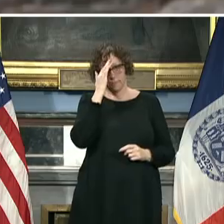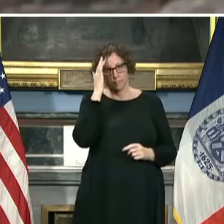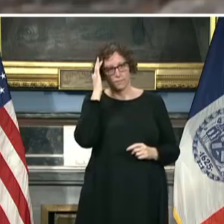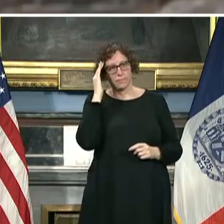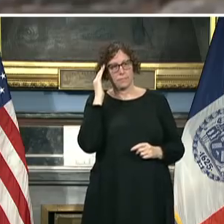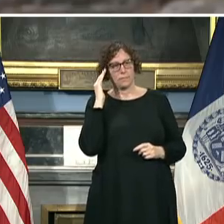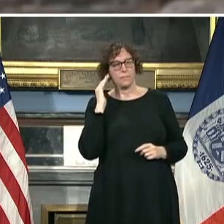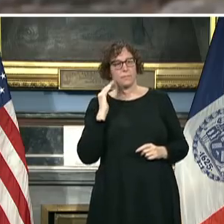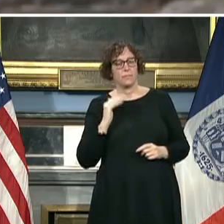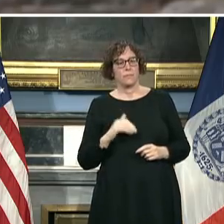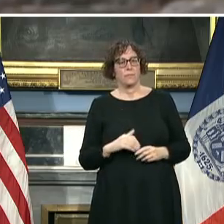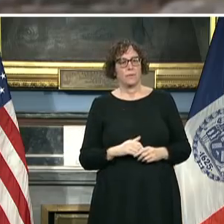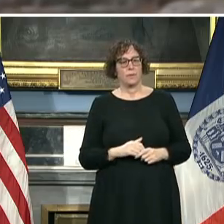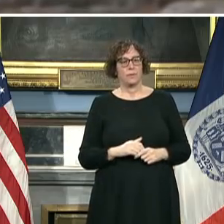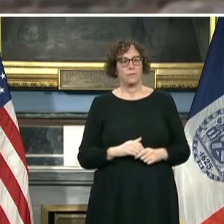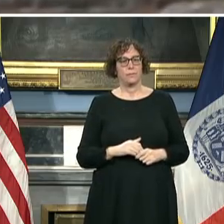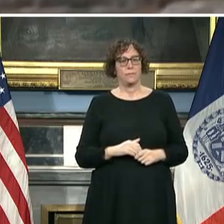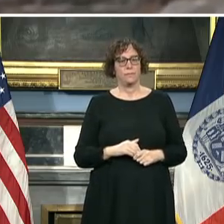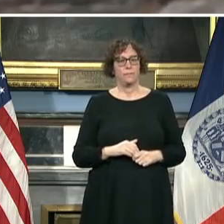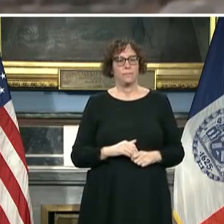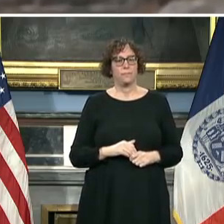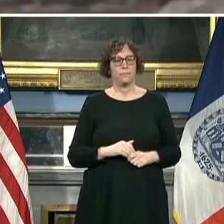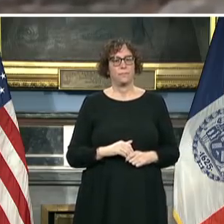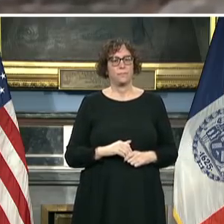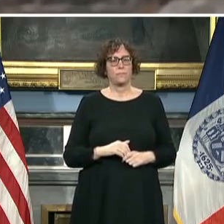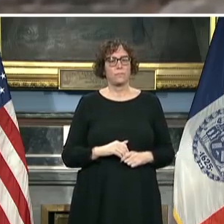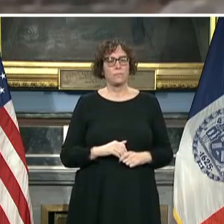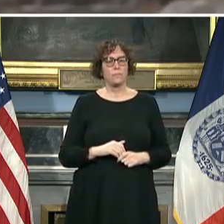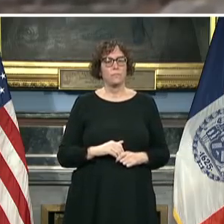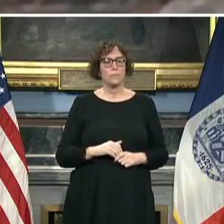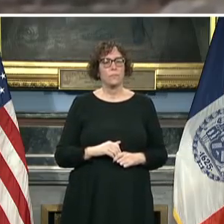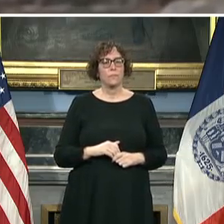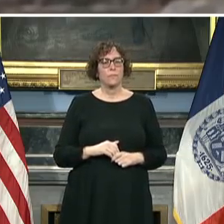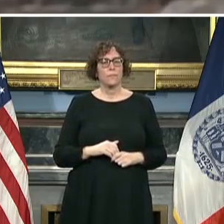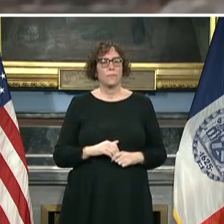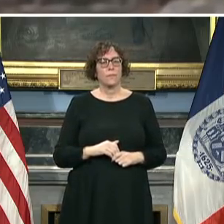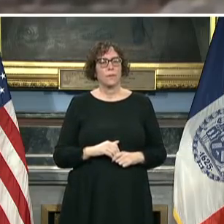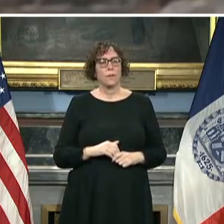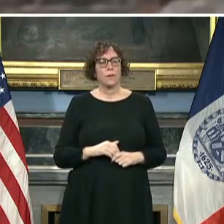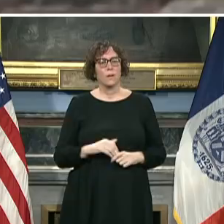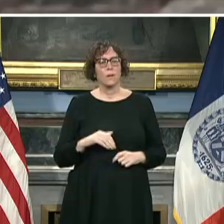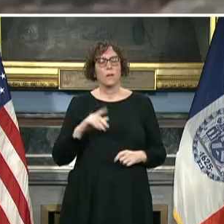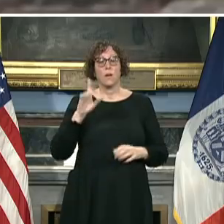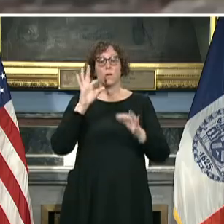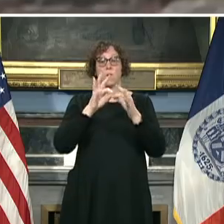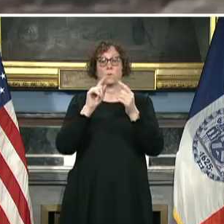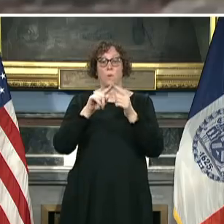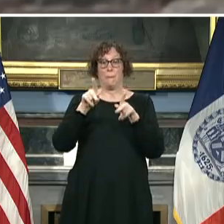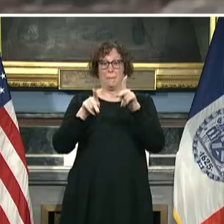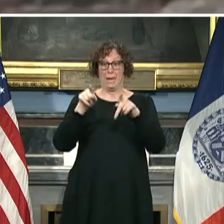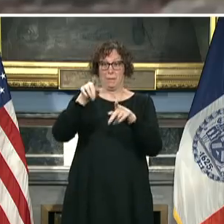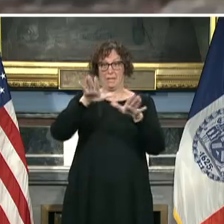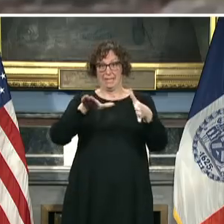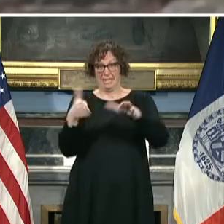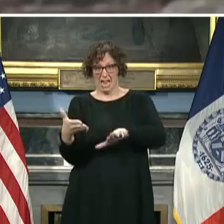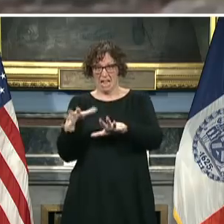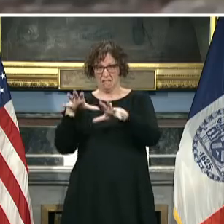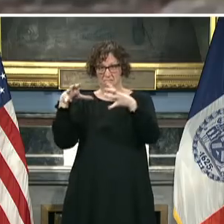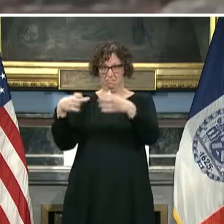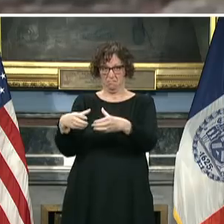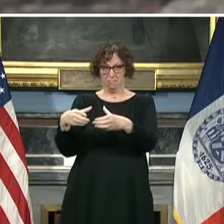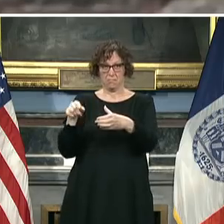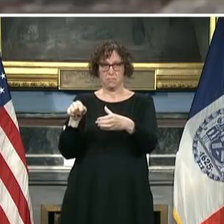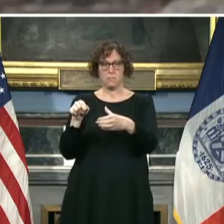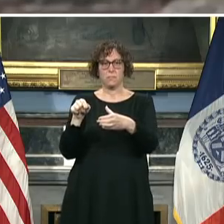ANYTHG INEL?SE